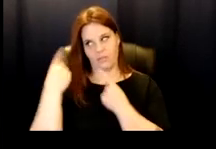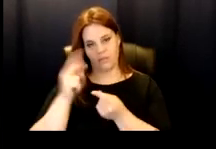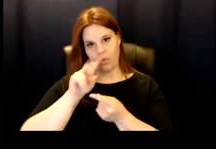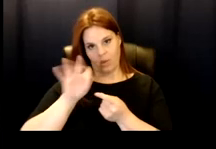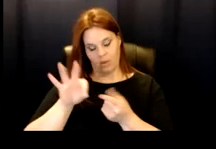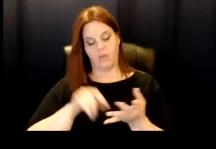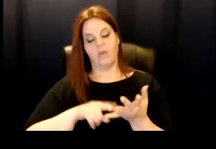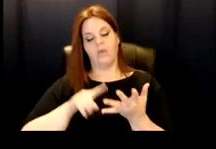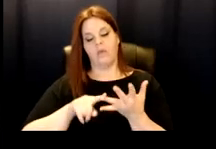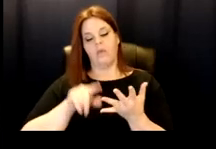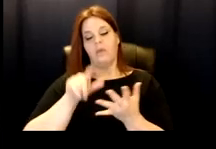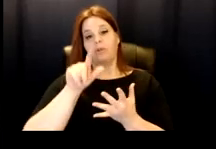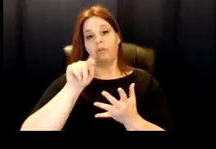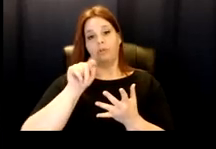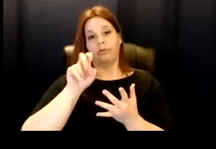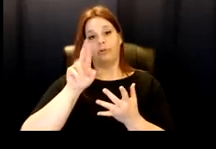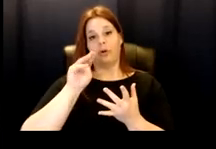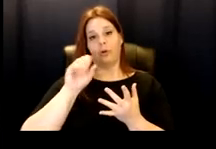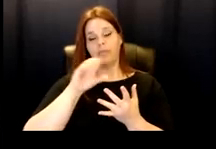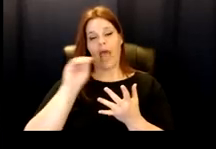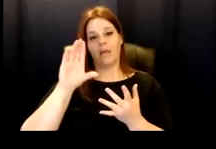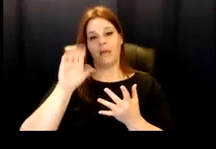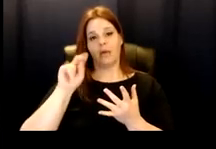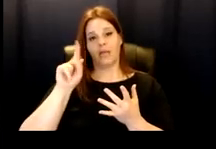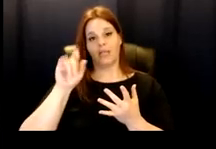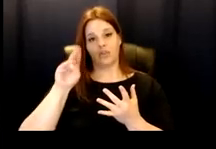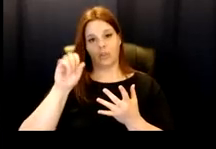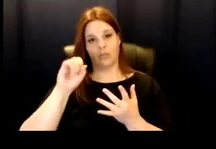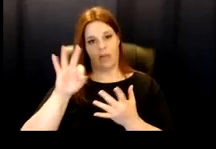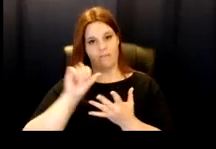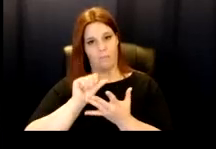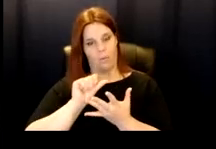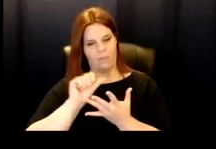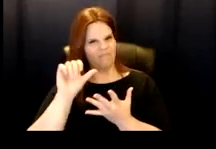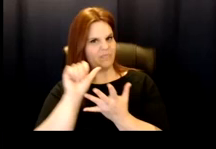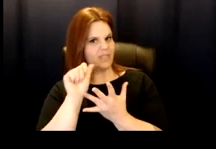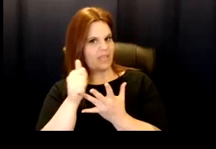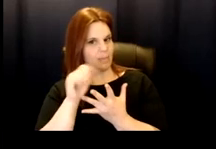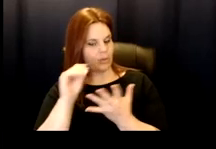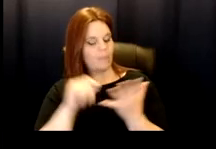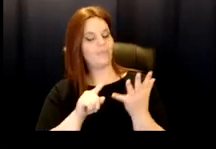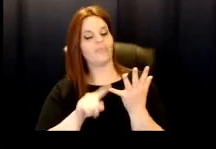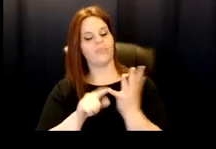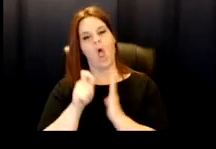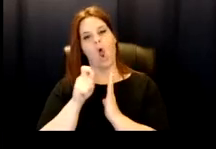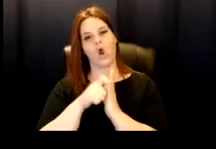and conditions of employment are similar at 10%. And harassment and intimidation are also